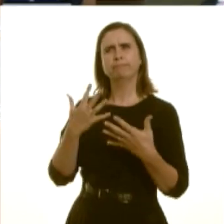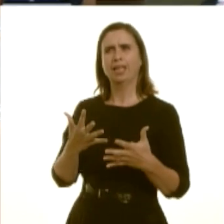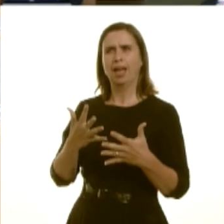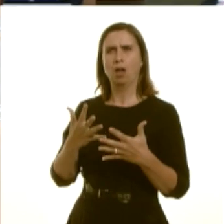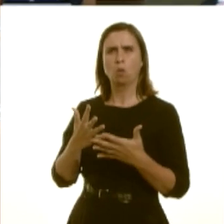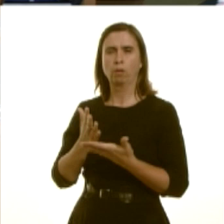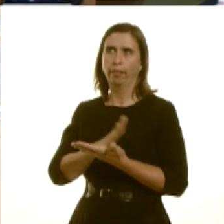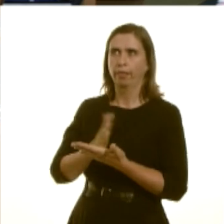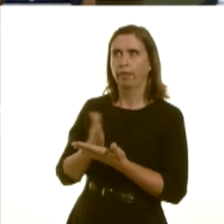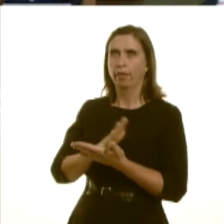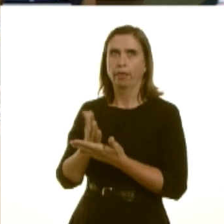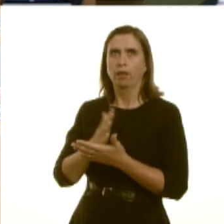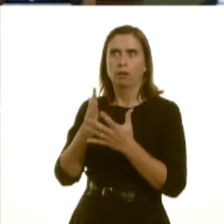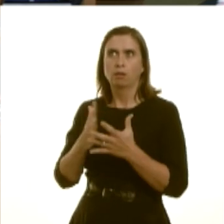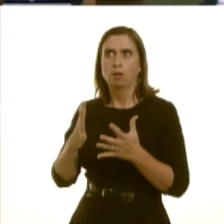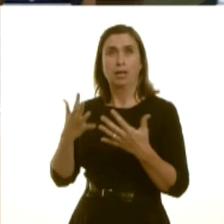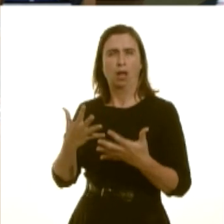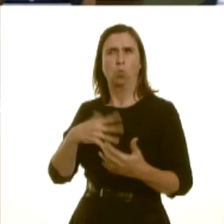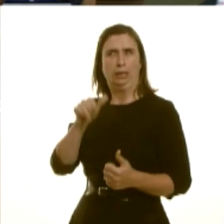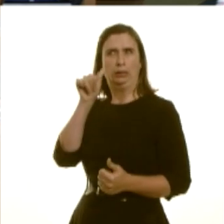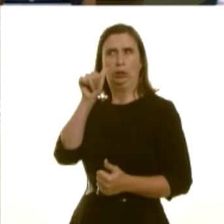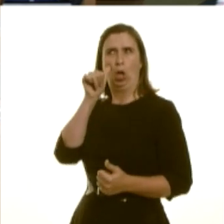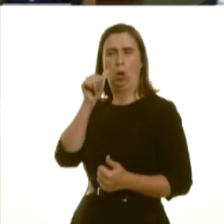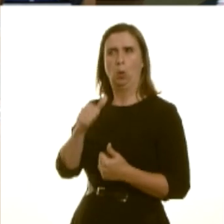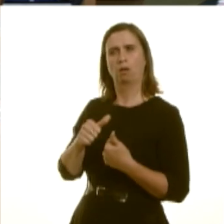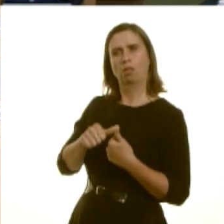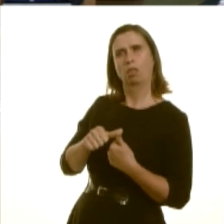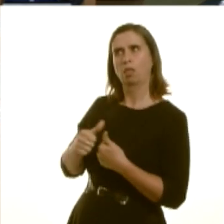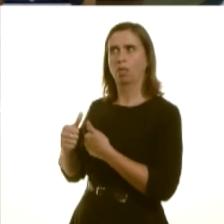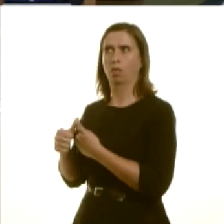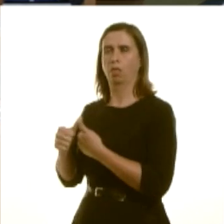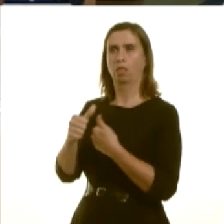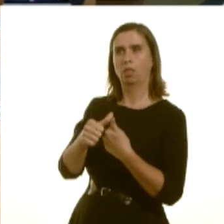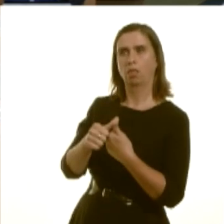it is important to know who your friends are. Being part of the UK and, in turn, part of